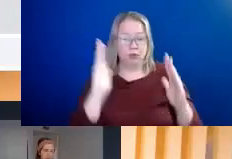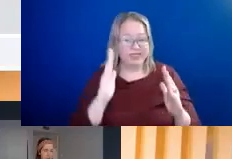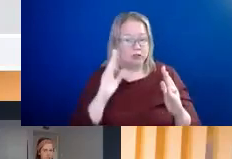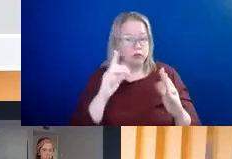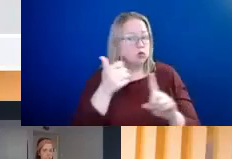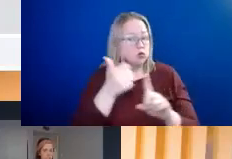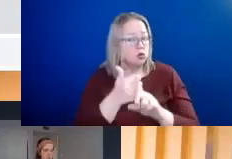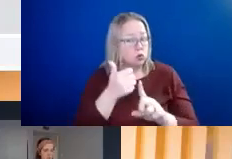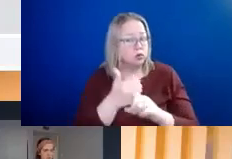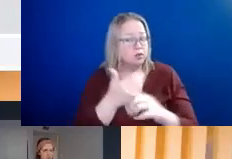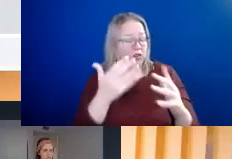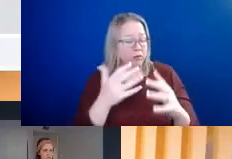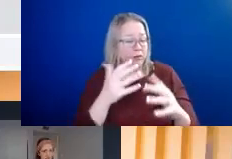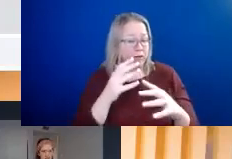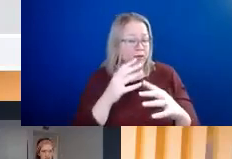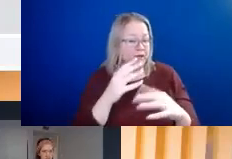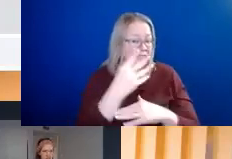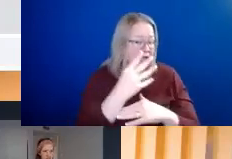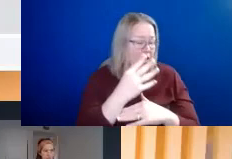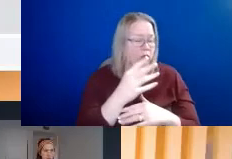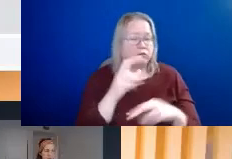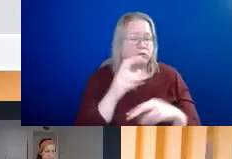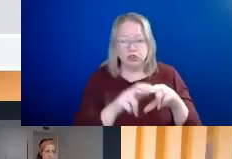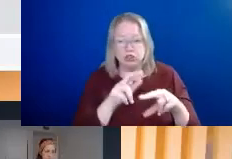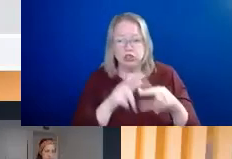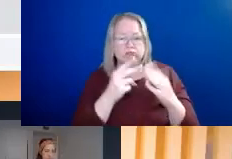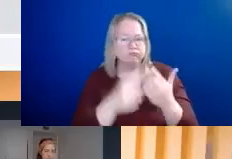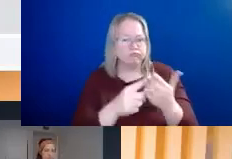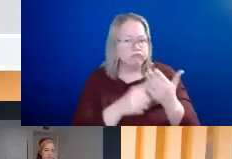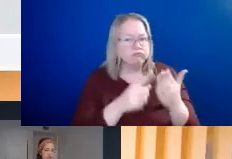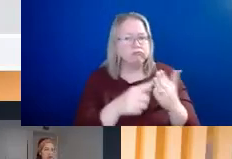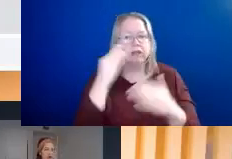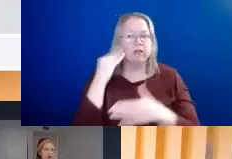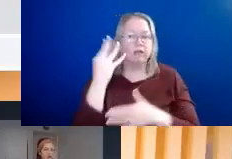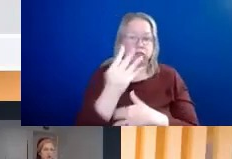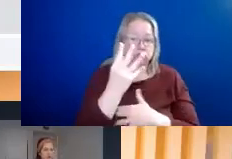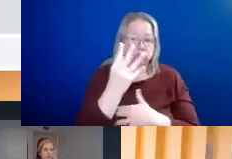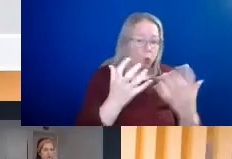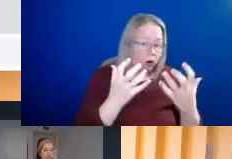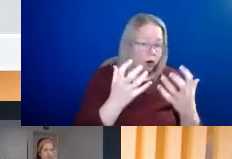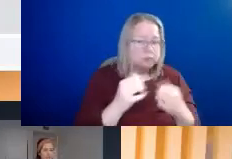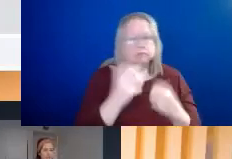12:24:24 and chairs and discussants may also want to be on camera. On the left-hand side in